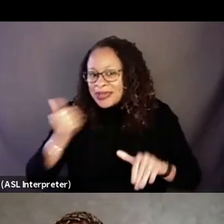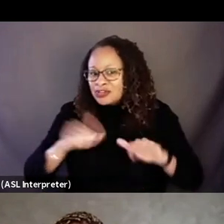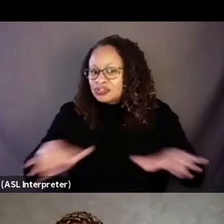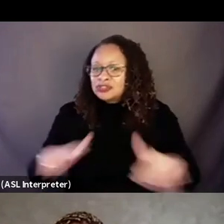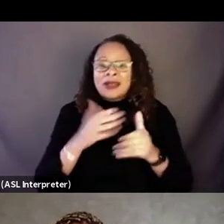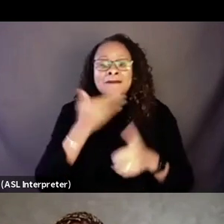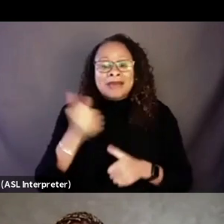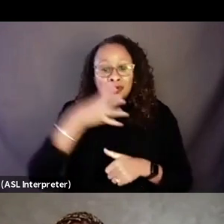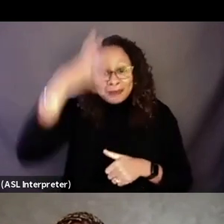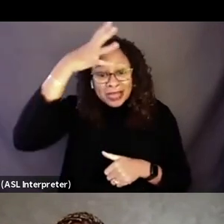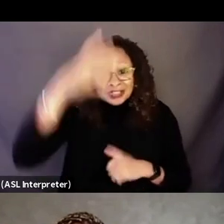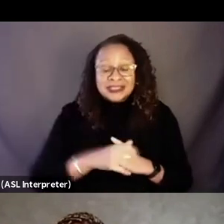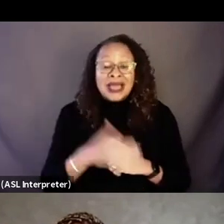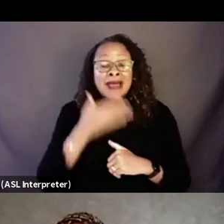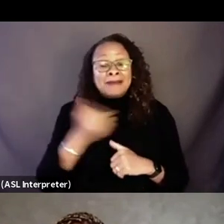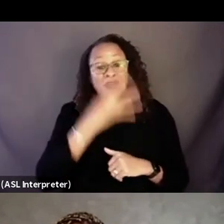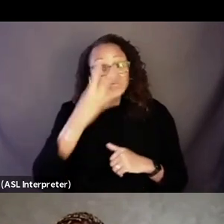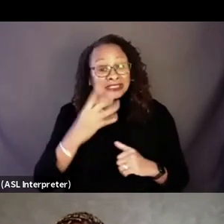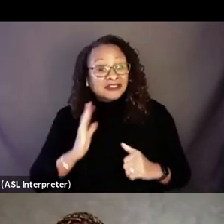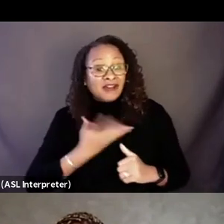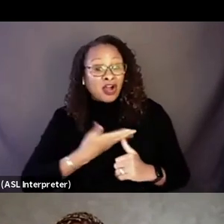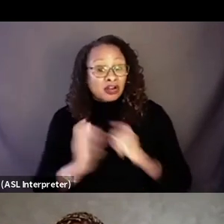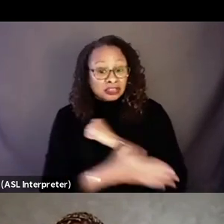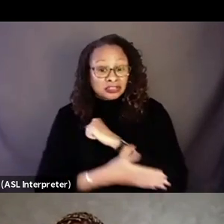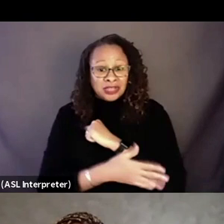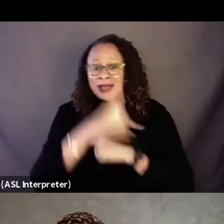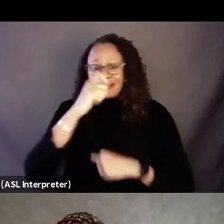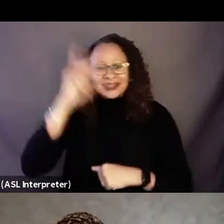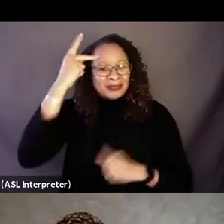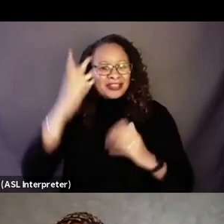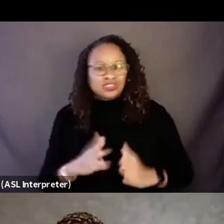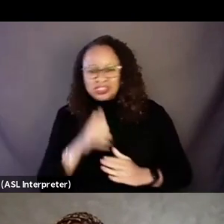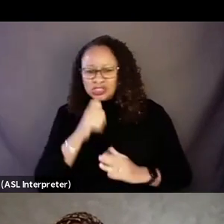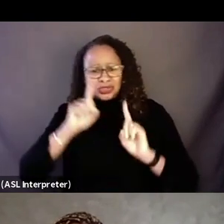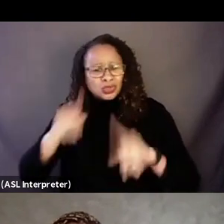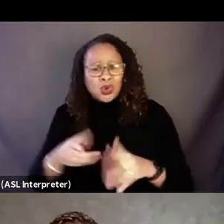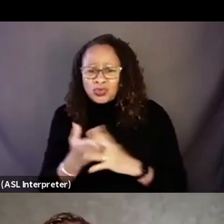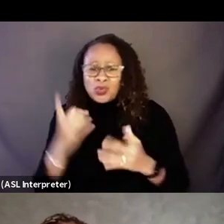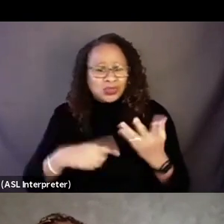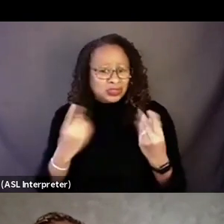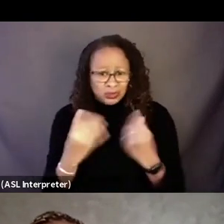We can be better citizens of this country because politicians do not need to go through some of the things that they go through.